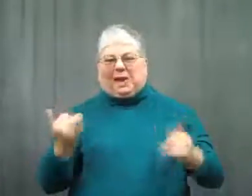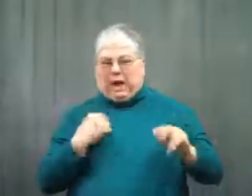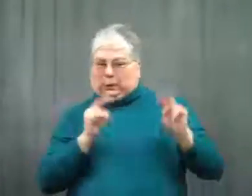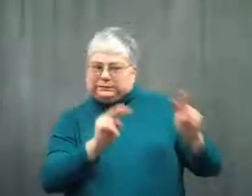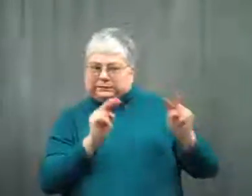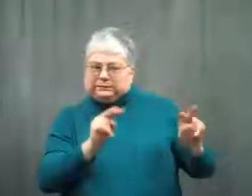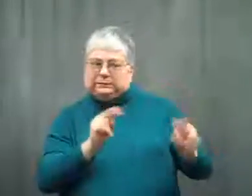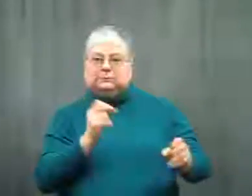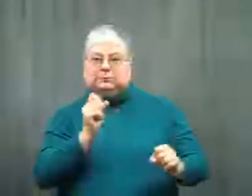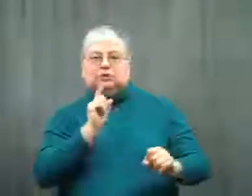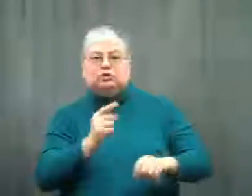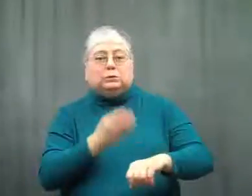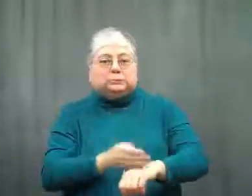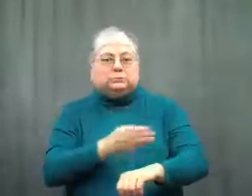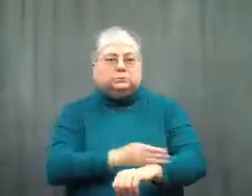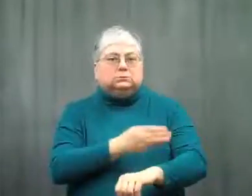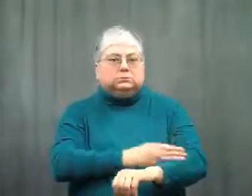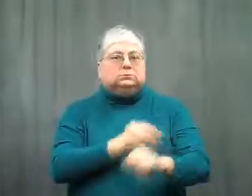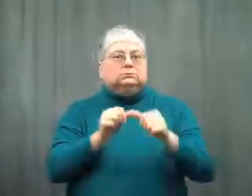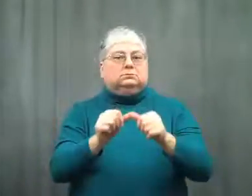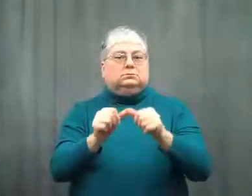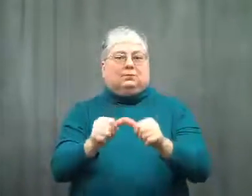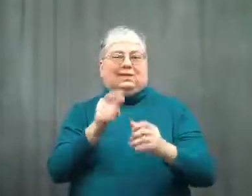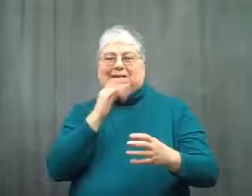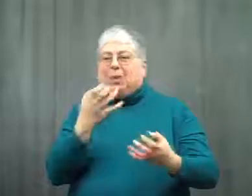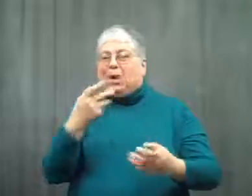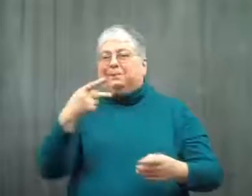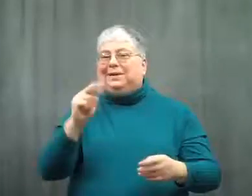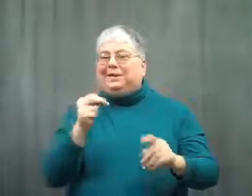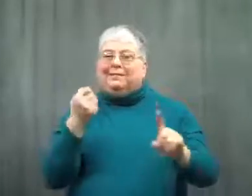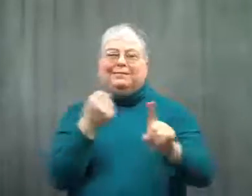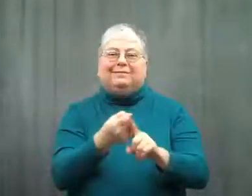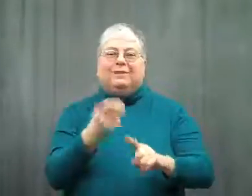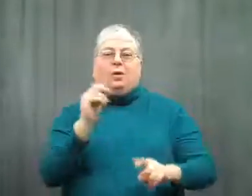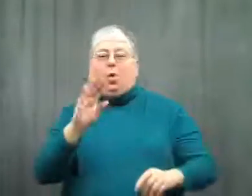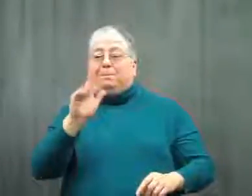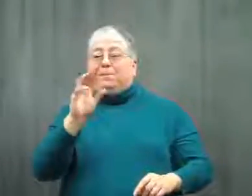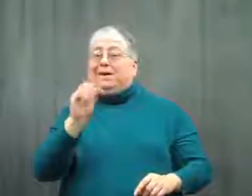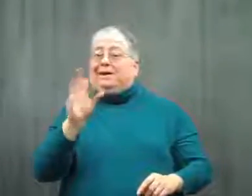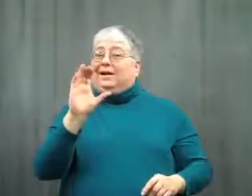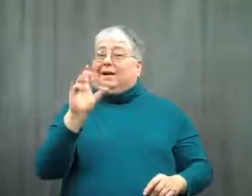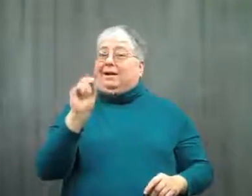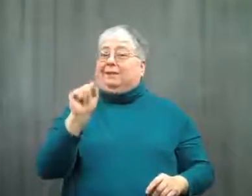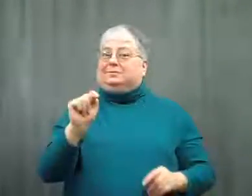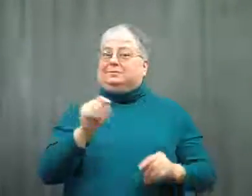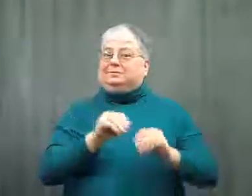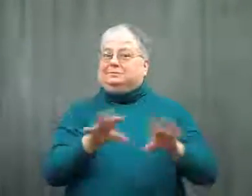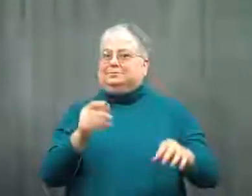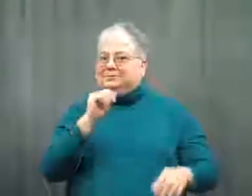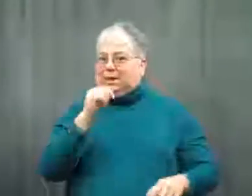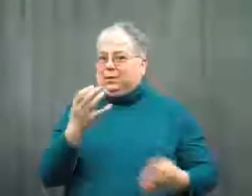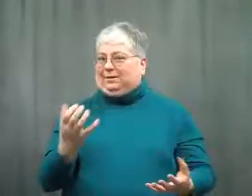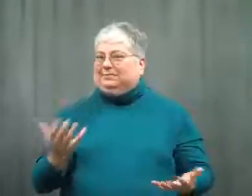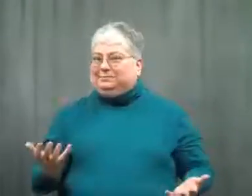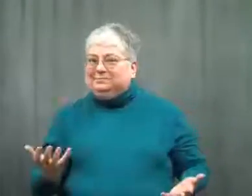She is being watched very carefully for pneumonia and blood clots.